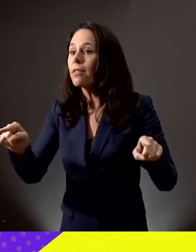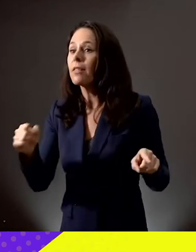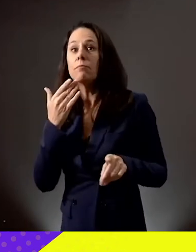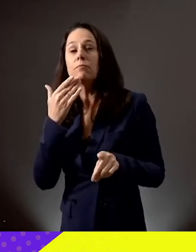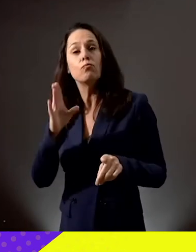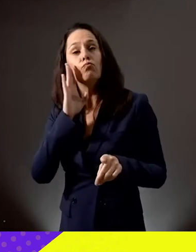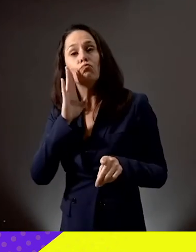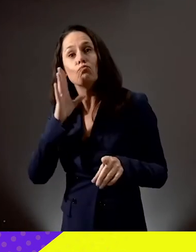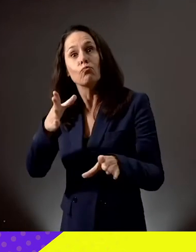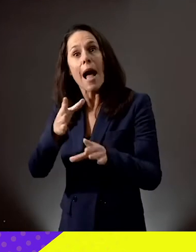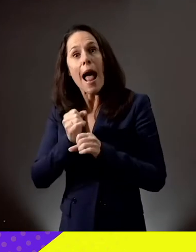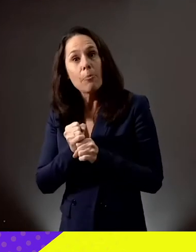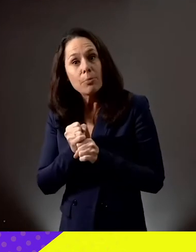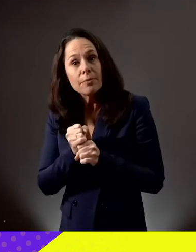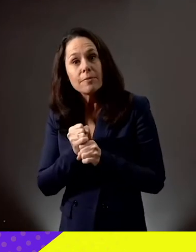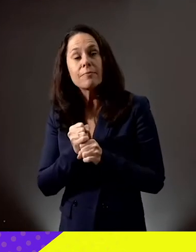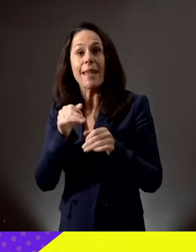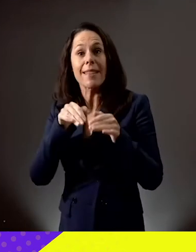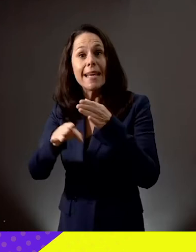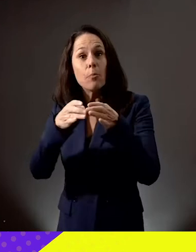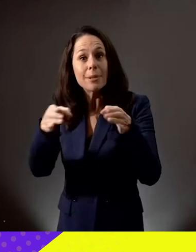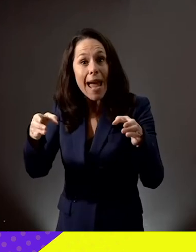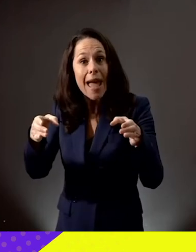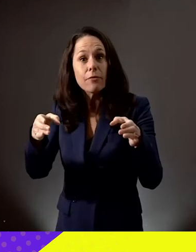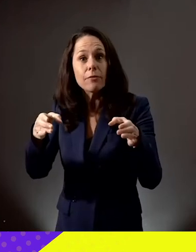to develop these talents within their organisations.